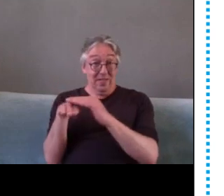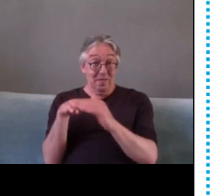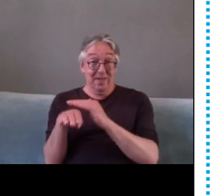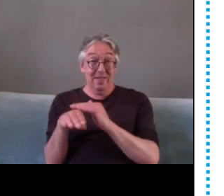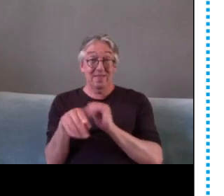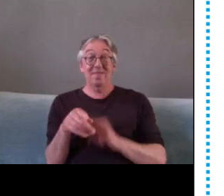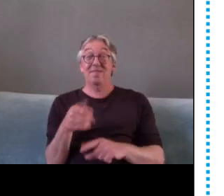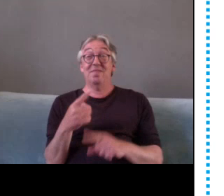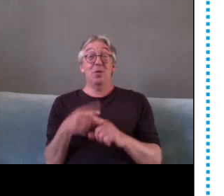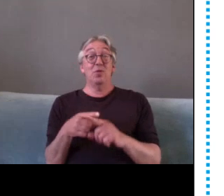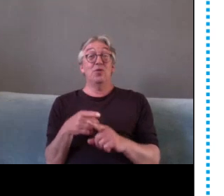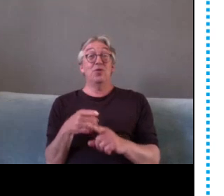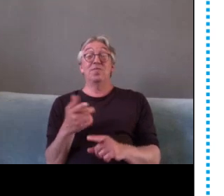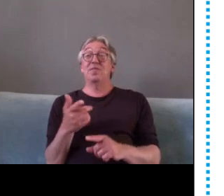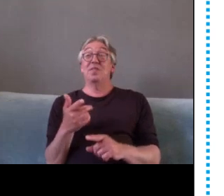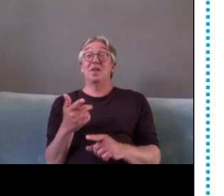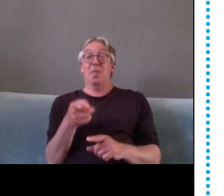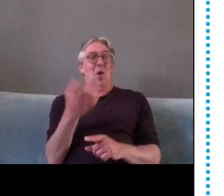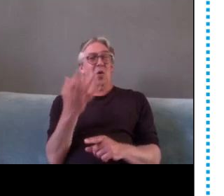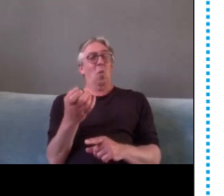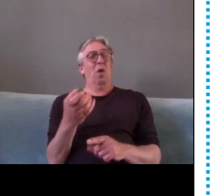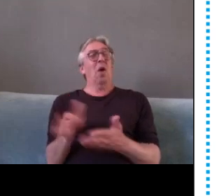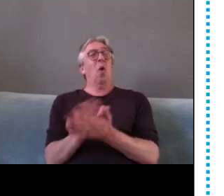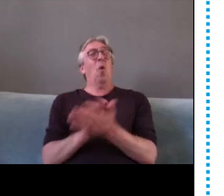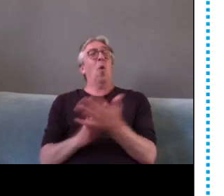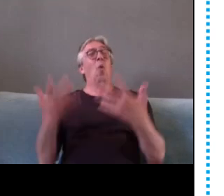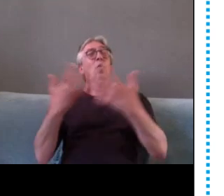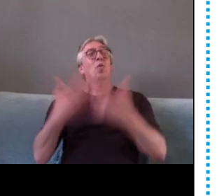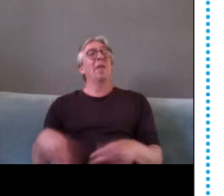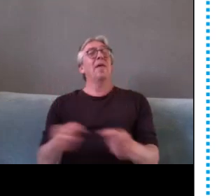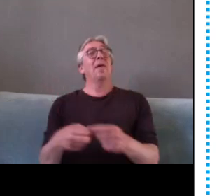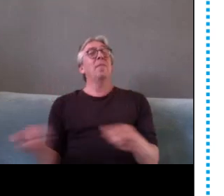the automatically generated captions you'll need to pay for it.